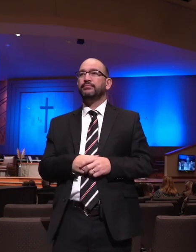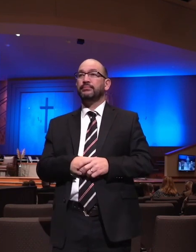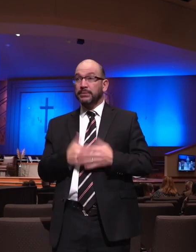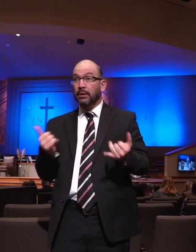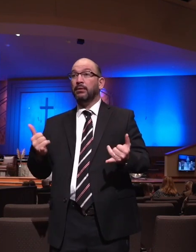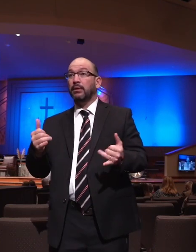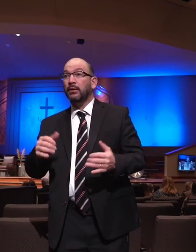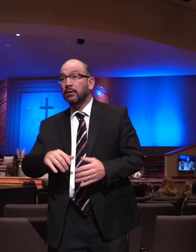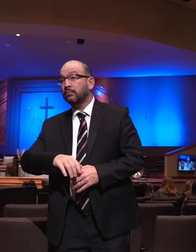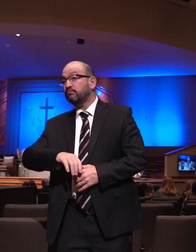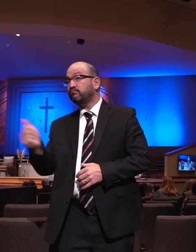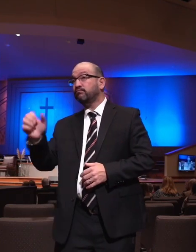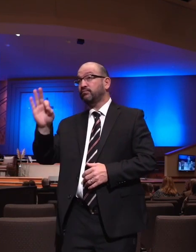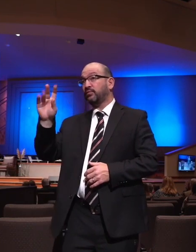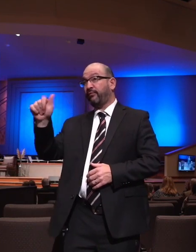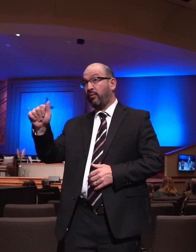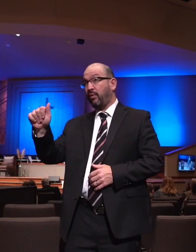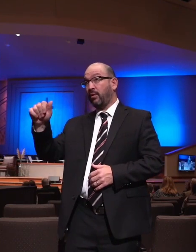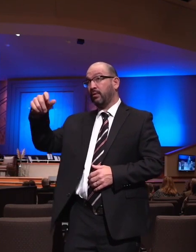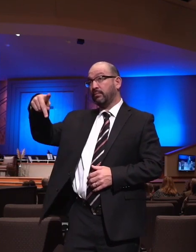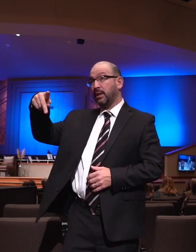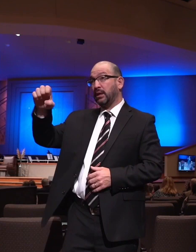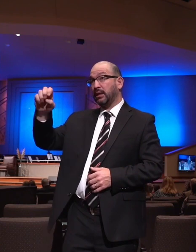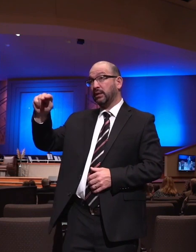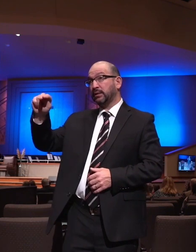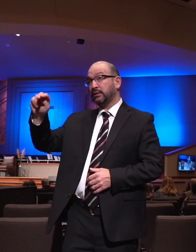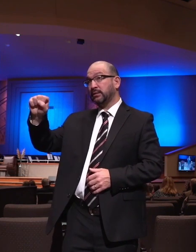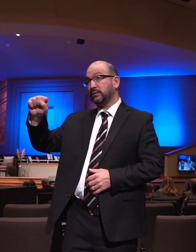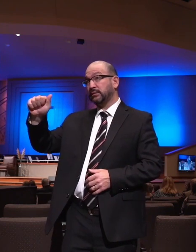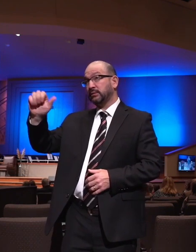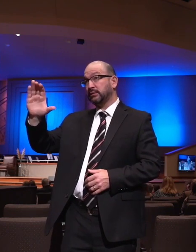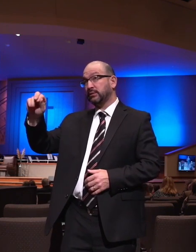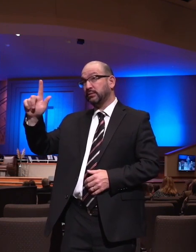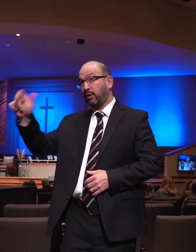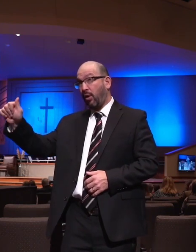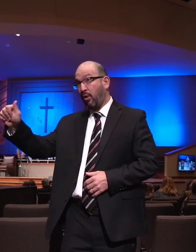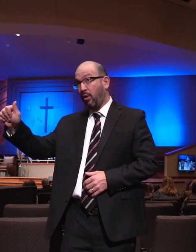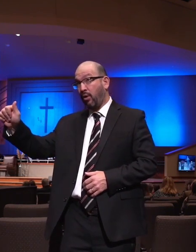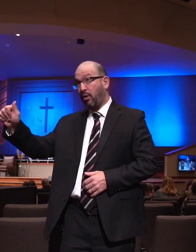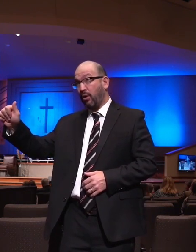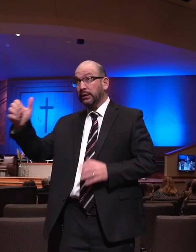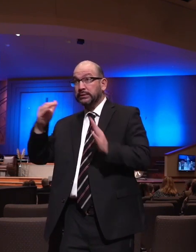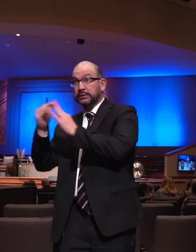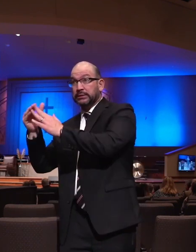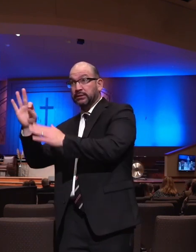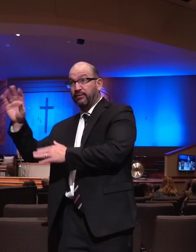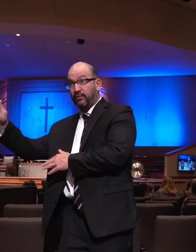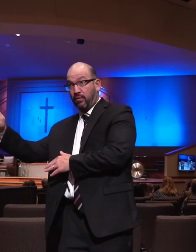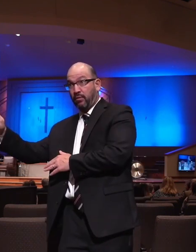flat except for at Davis Highway and Airport Boulevard